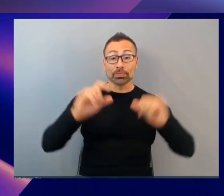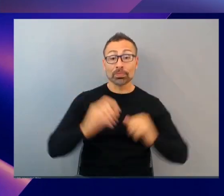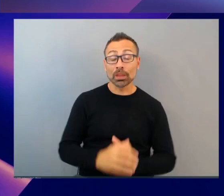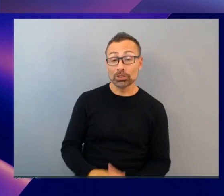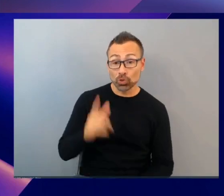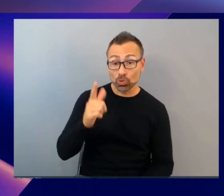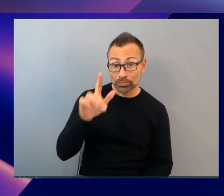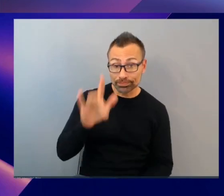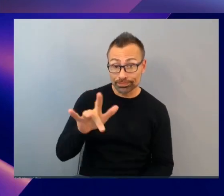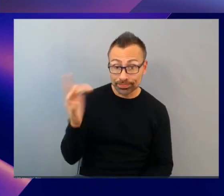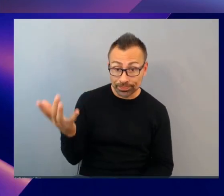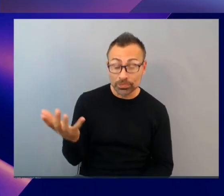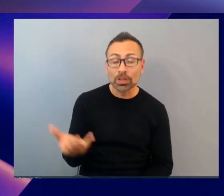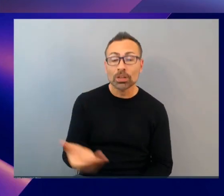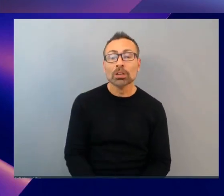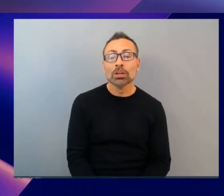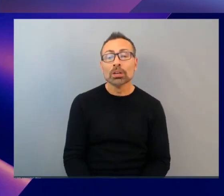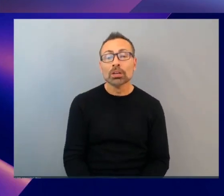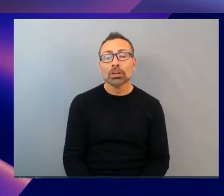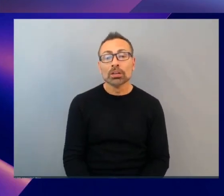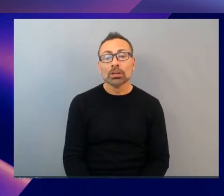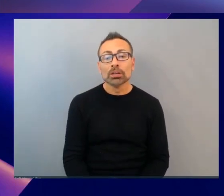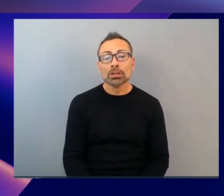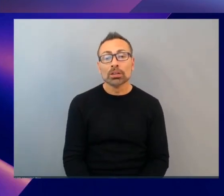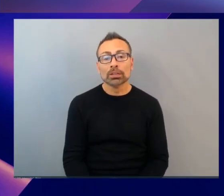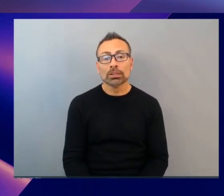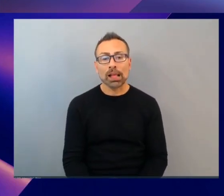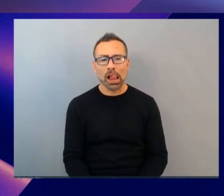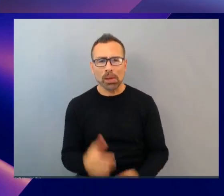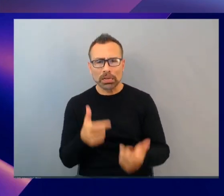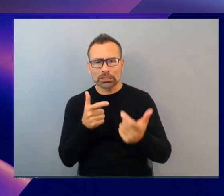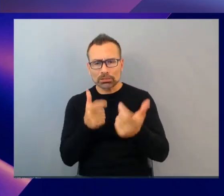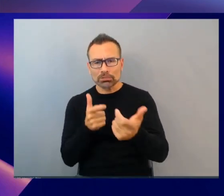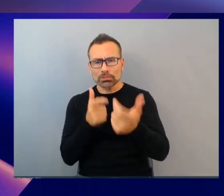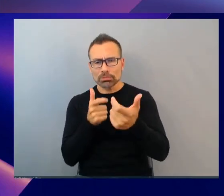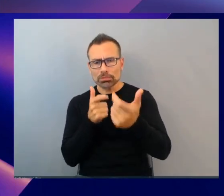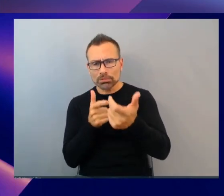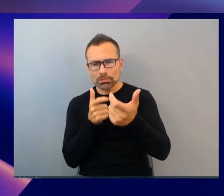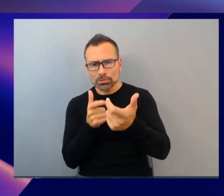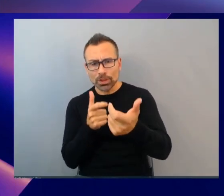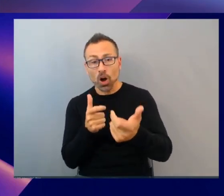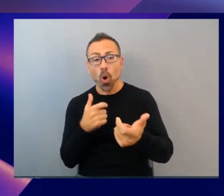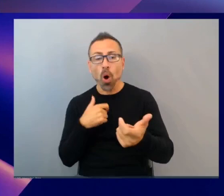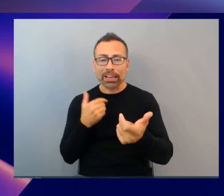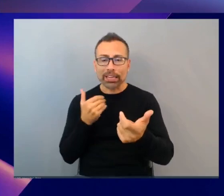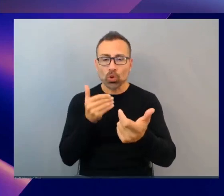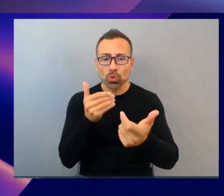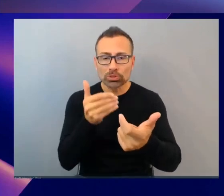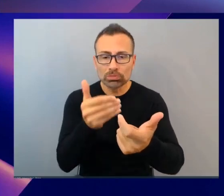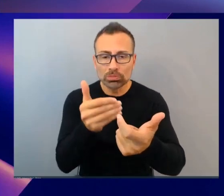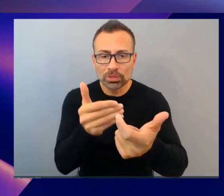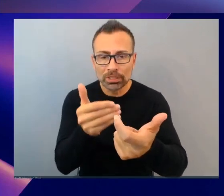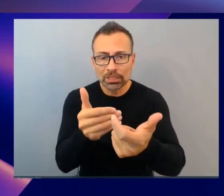So, let me hit this drone here. I can walk a little further to get in the drone range.